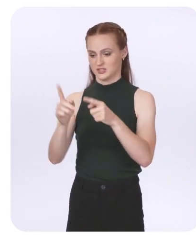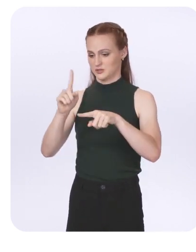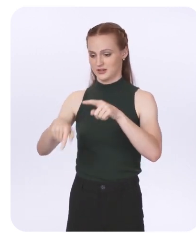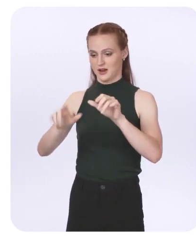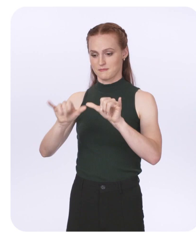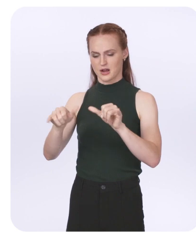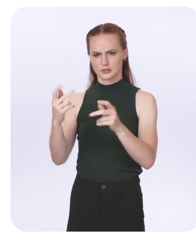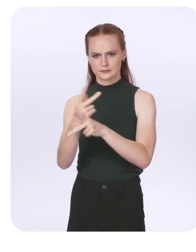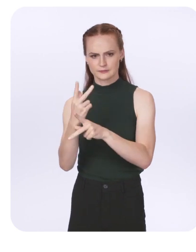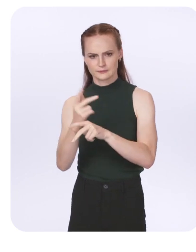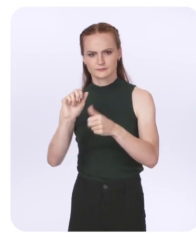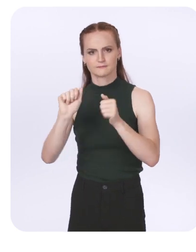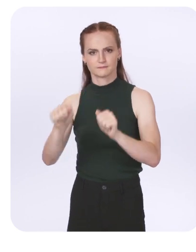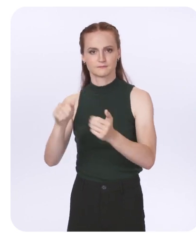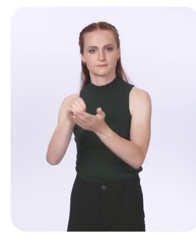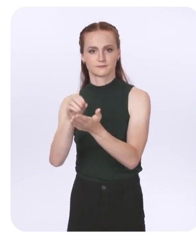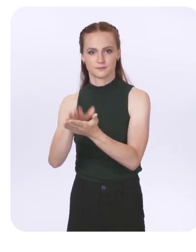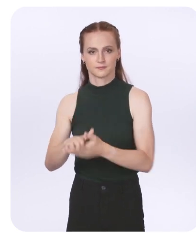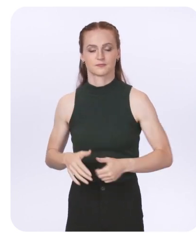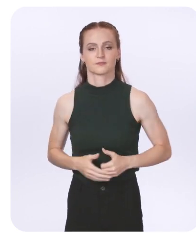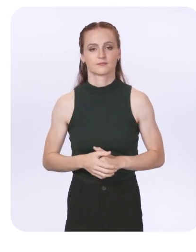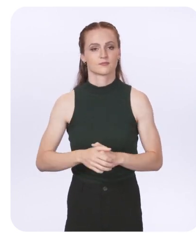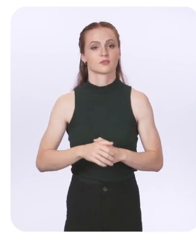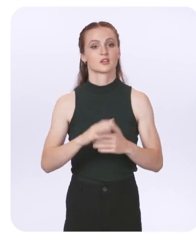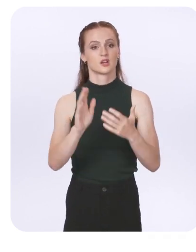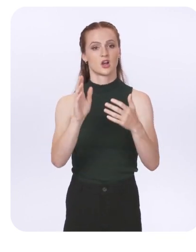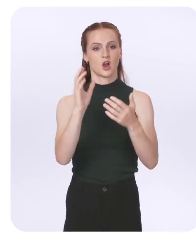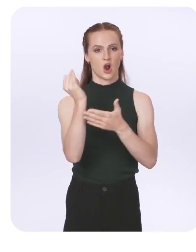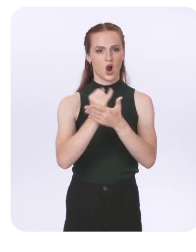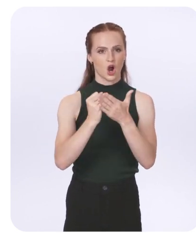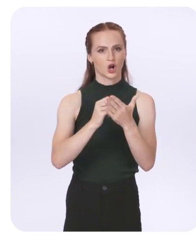and acquaint yourself with the funnel data available in the analytics section.